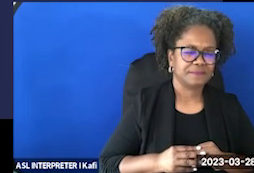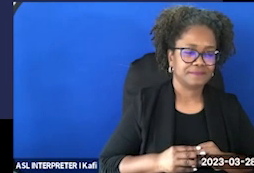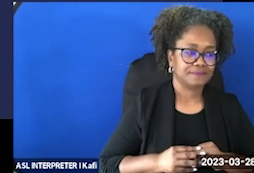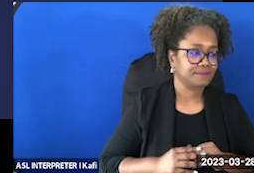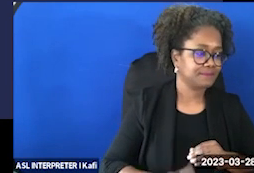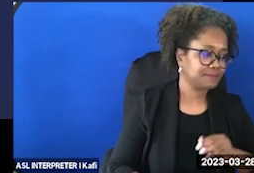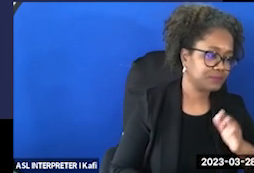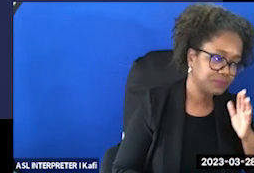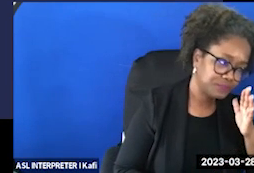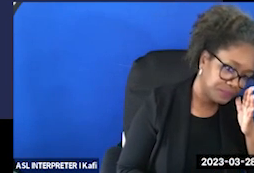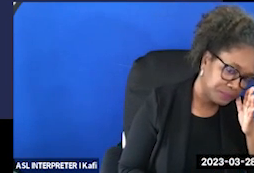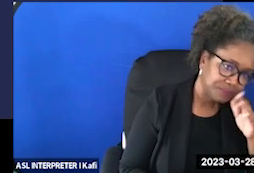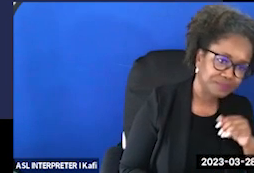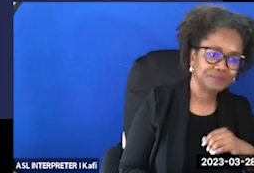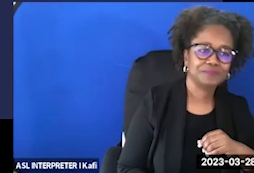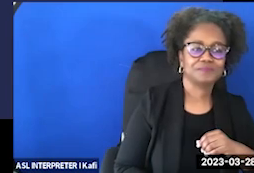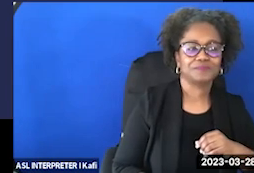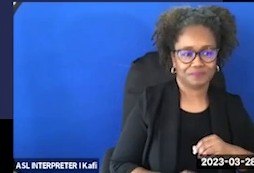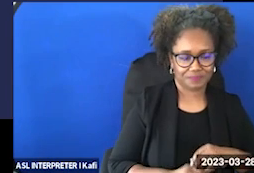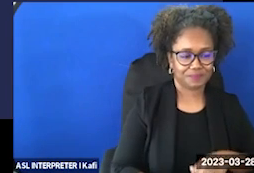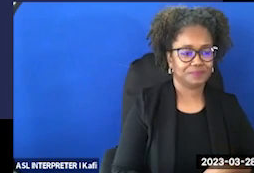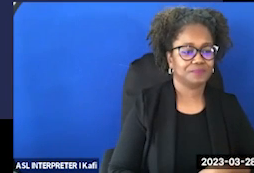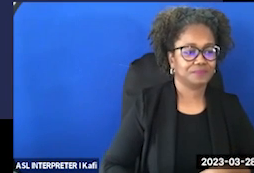Okay. So now we're going to get into